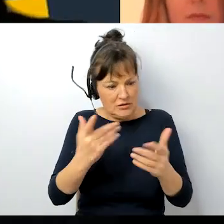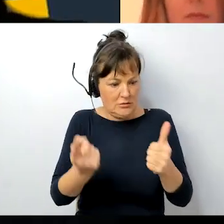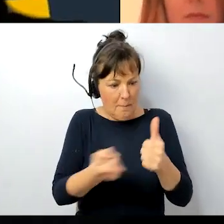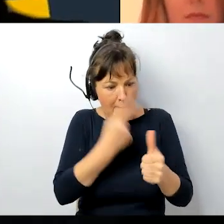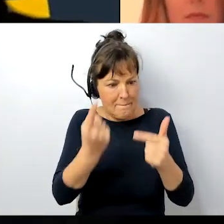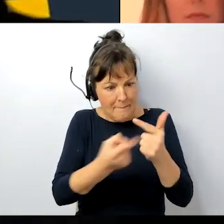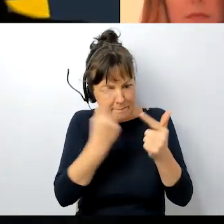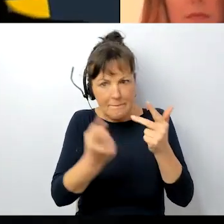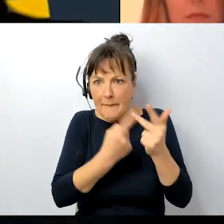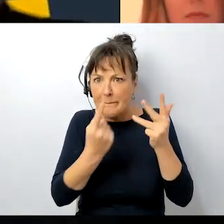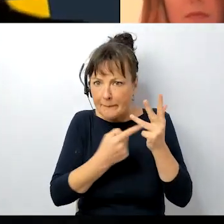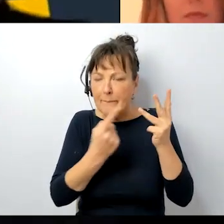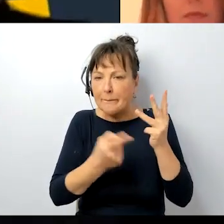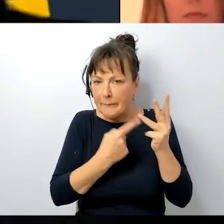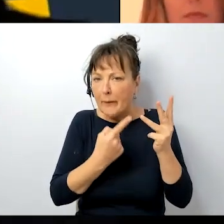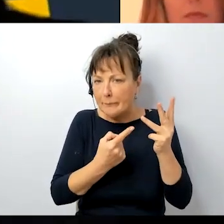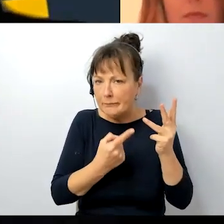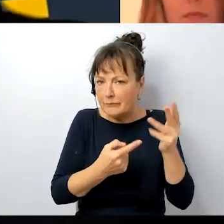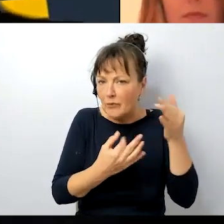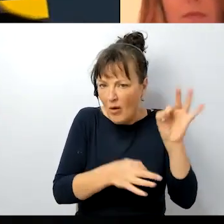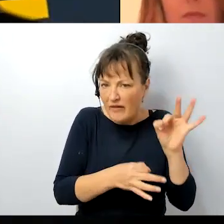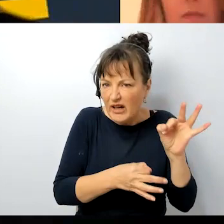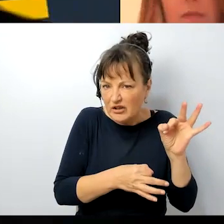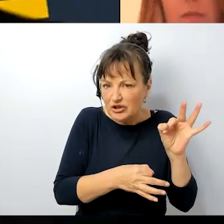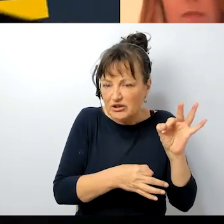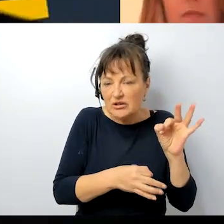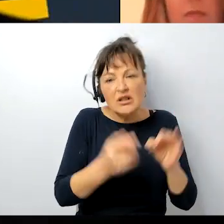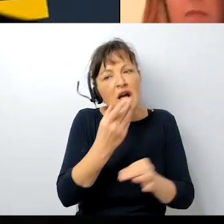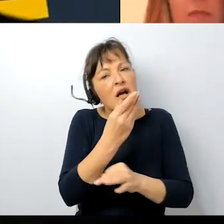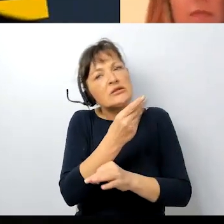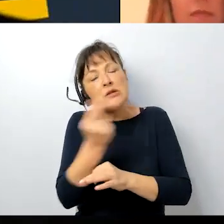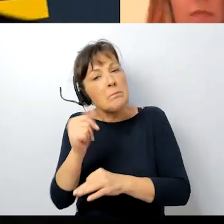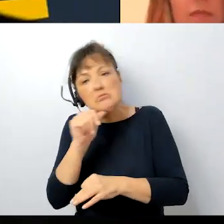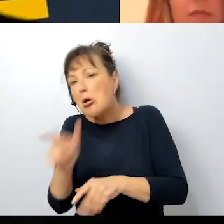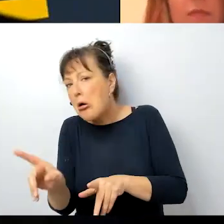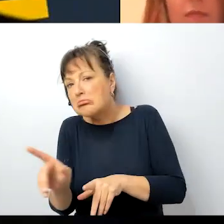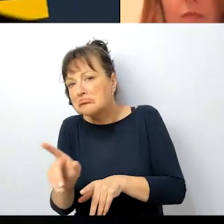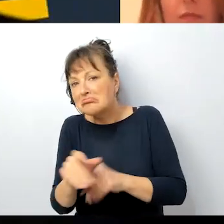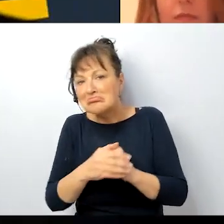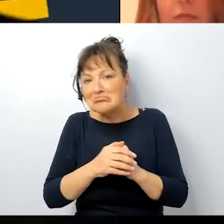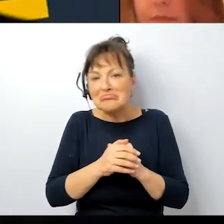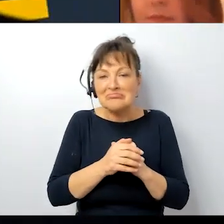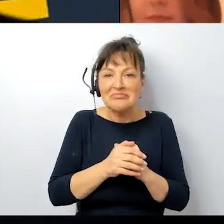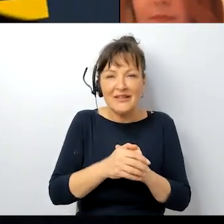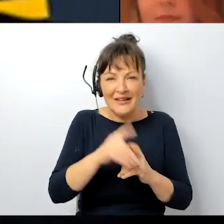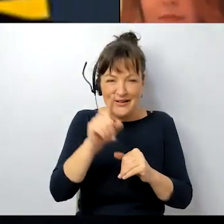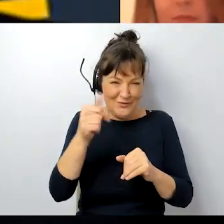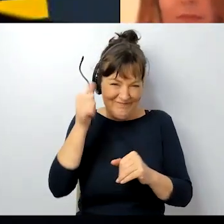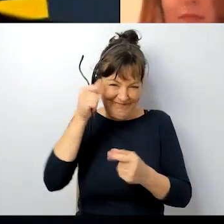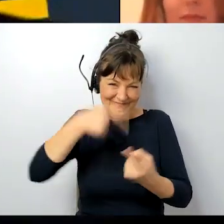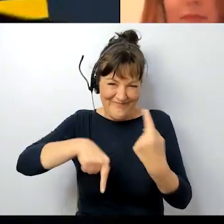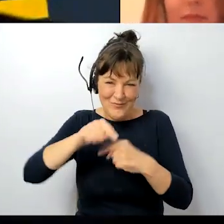you're going into, so some apprenticeships have more stringent requirements than others, but